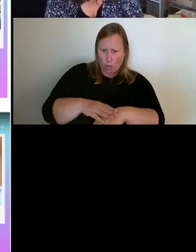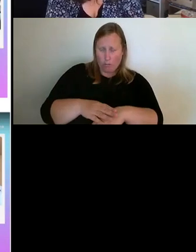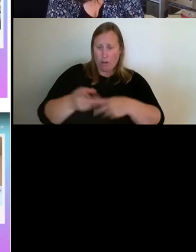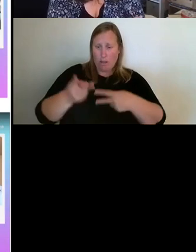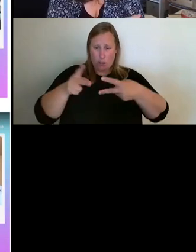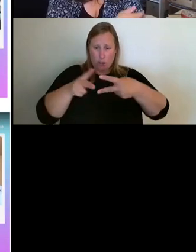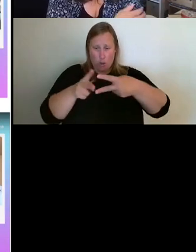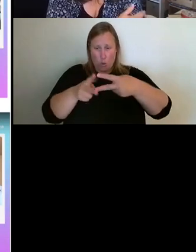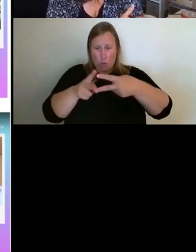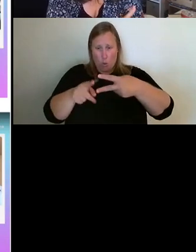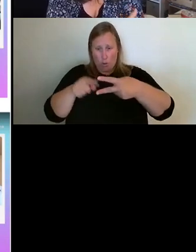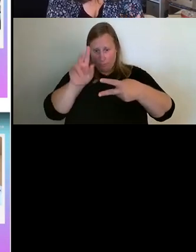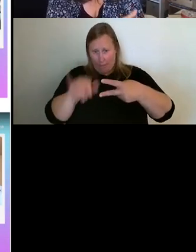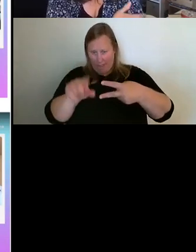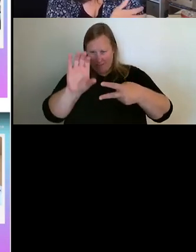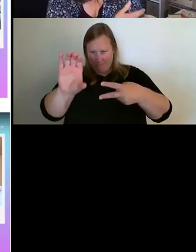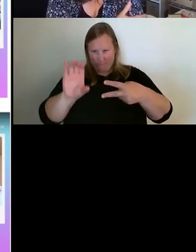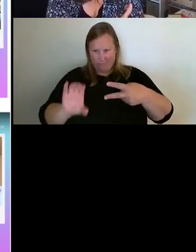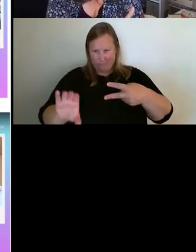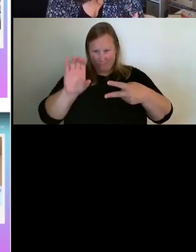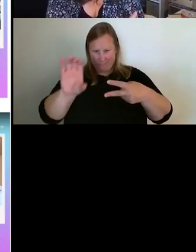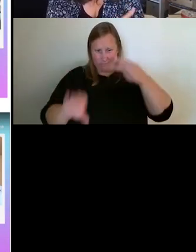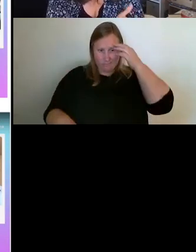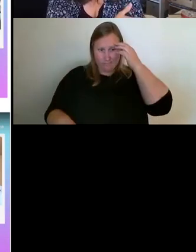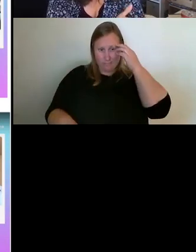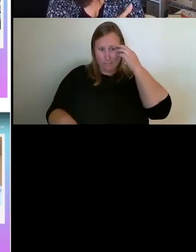you want to learn more about them, one of them is